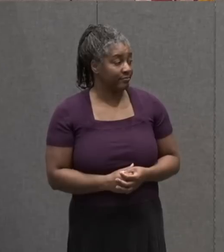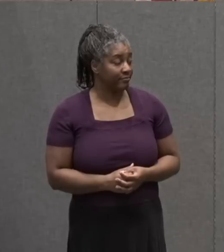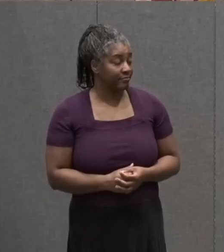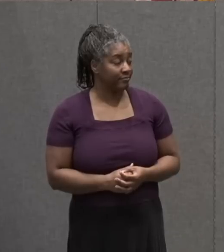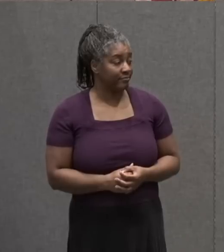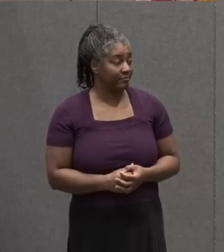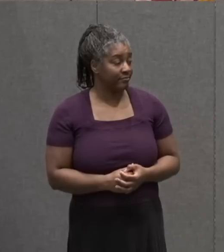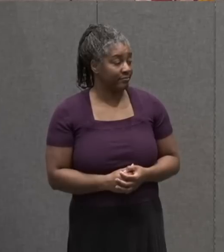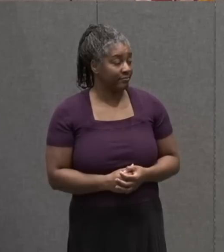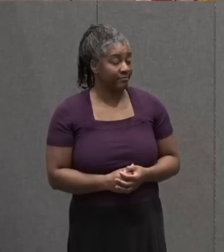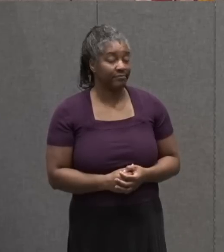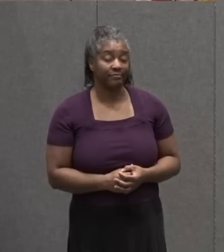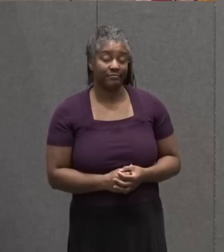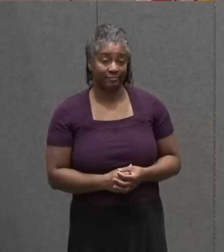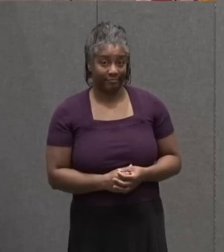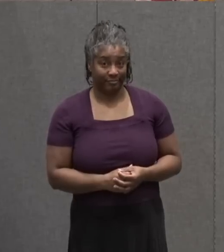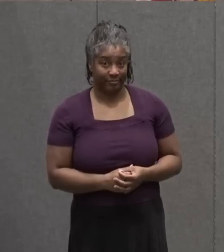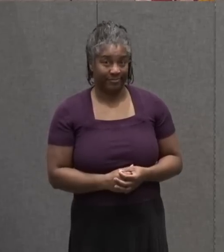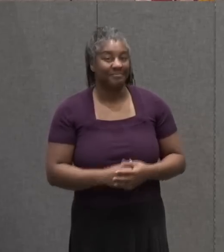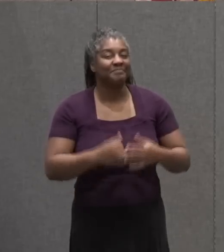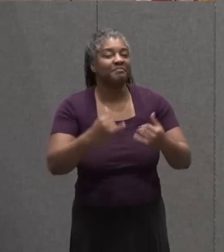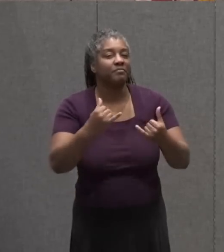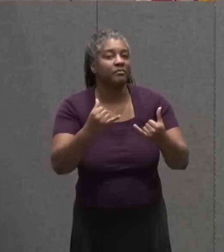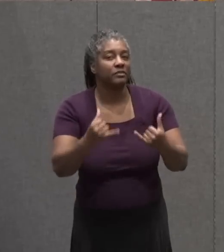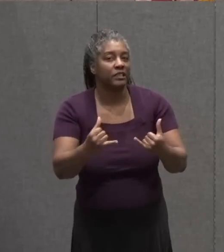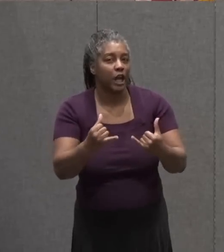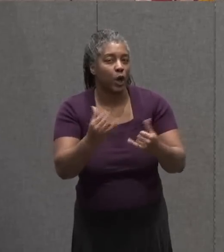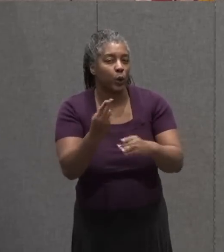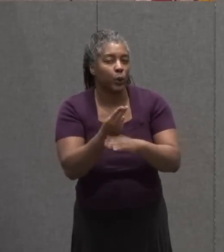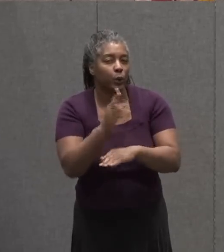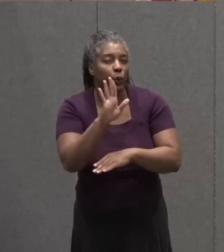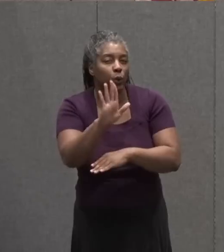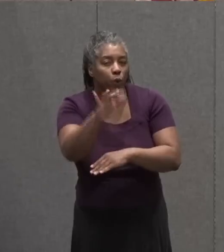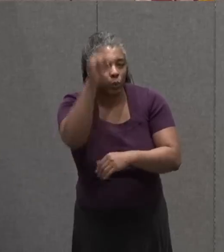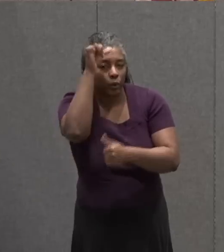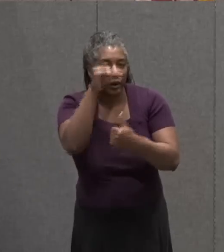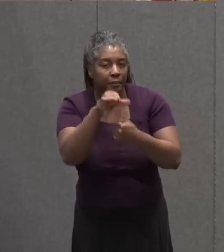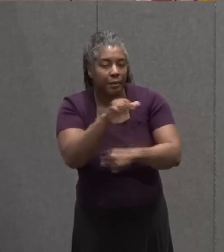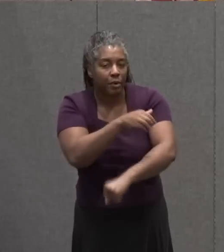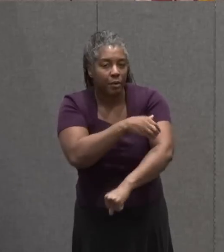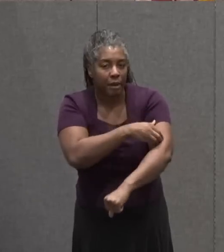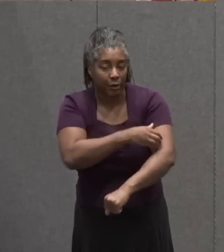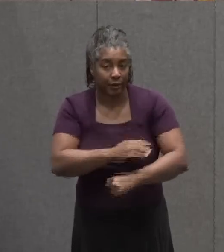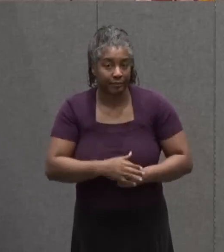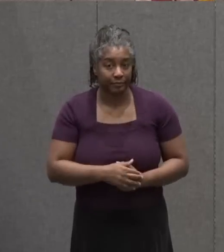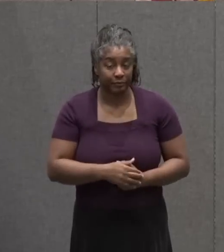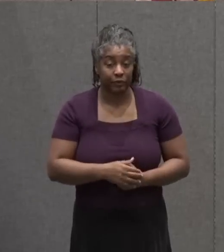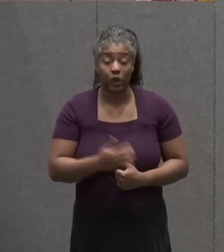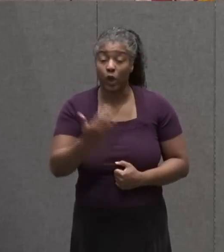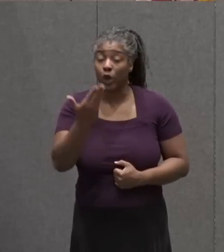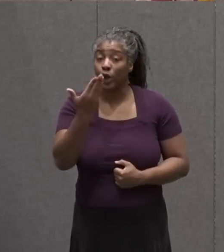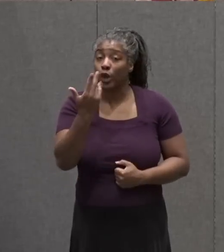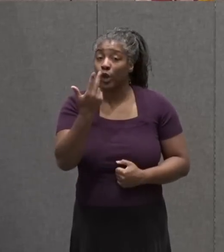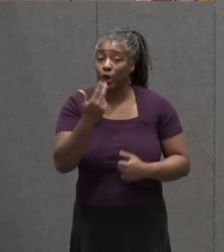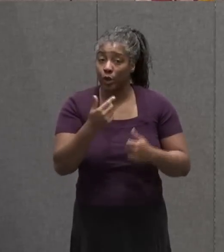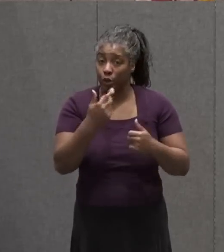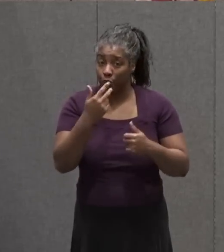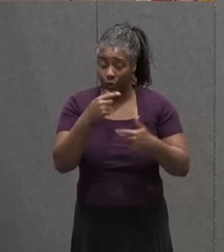and we're going to use our remember power. So I put three things in the bag and we focused on three things.